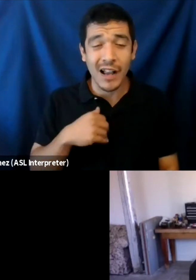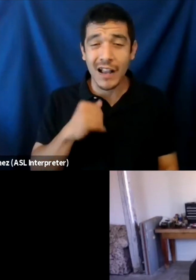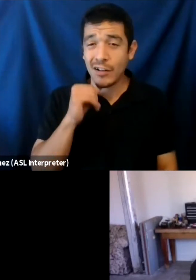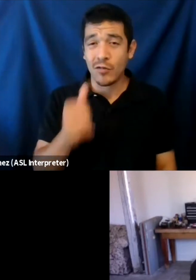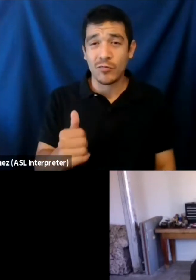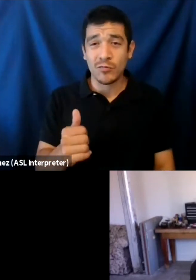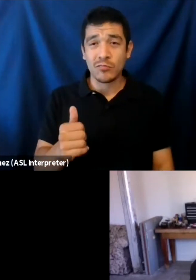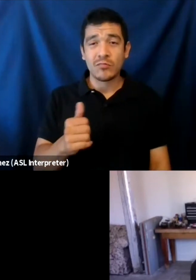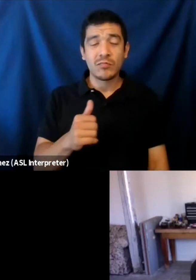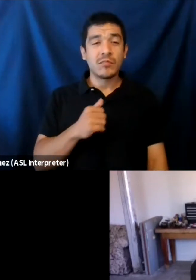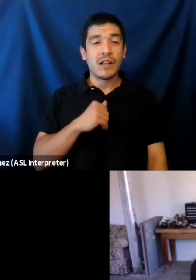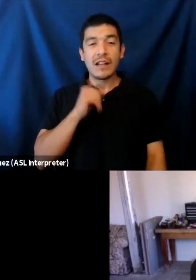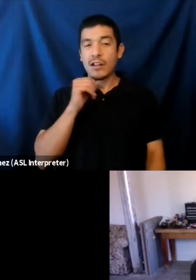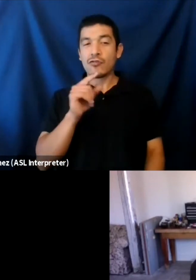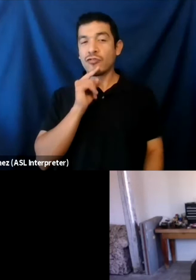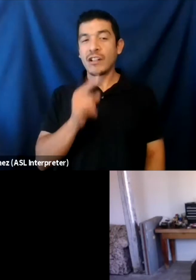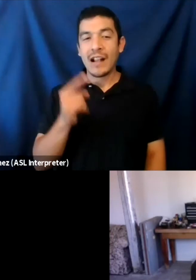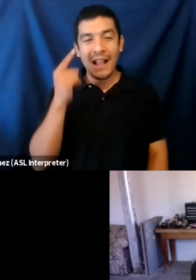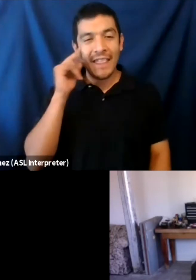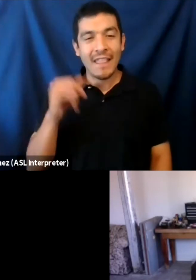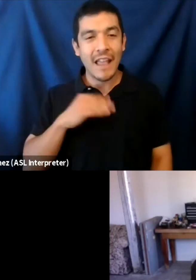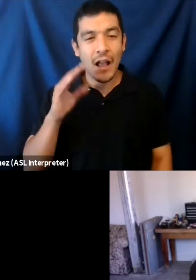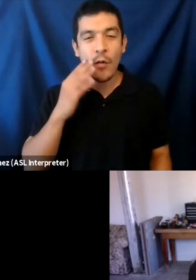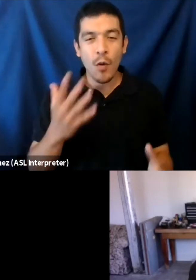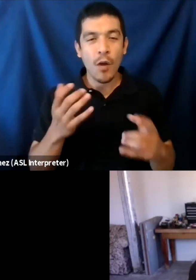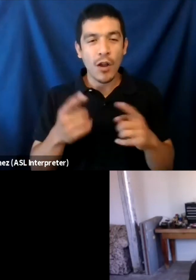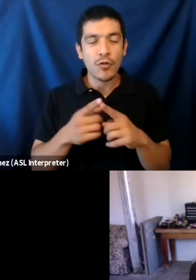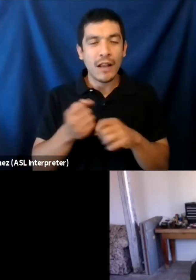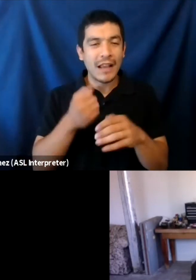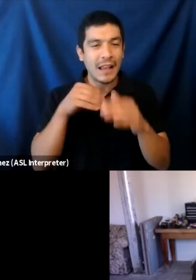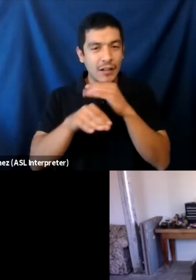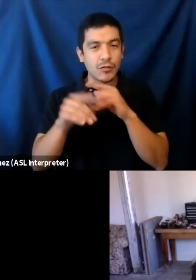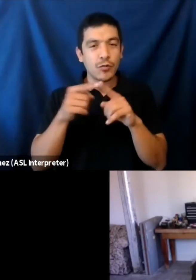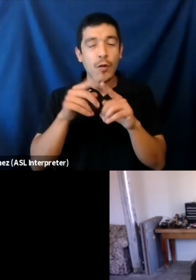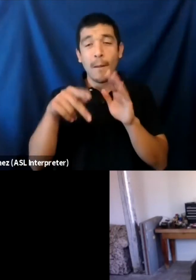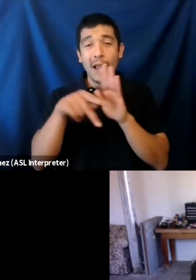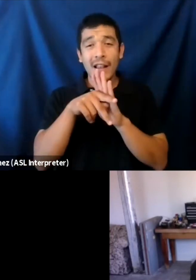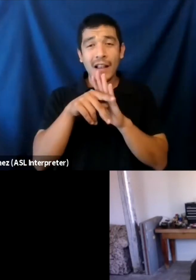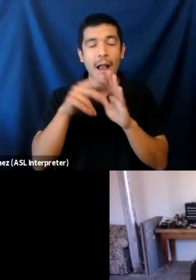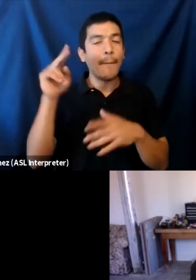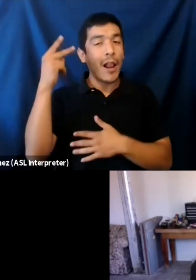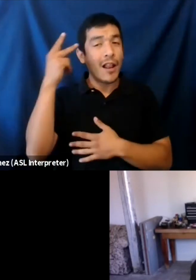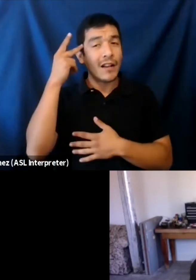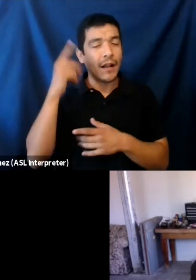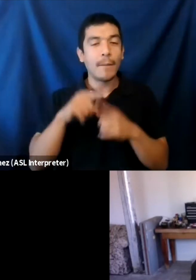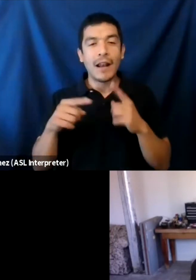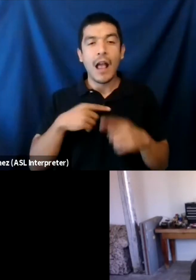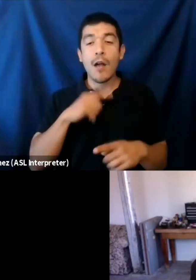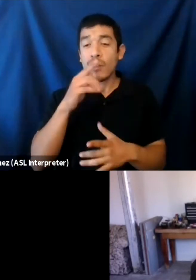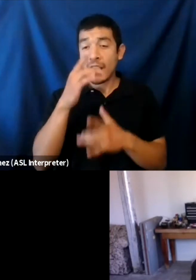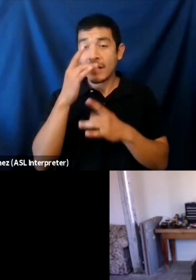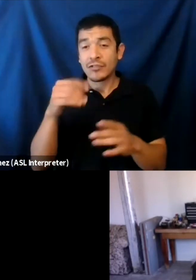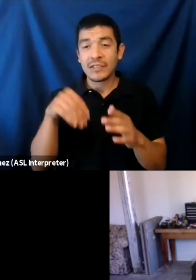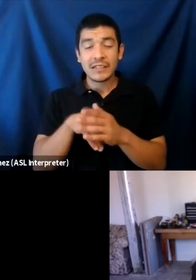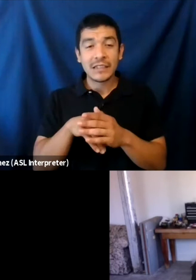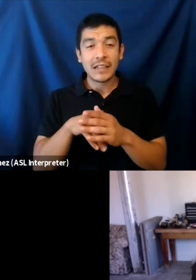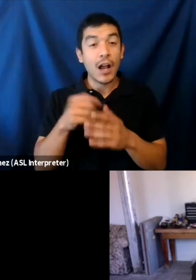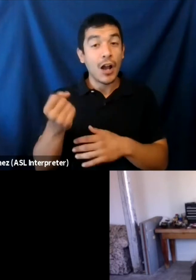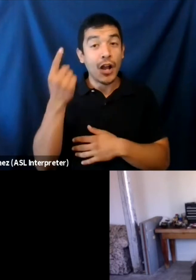I didn't really think that I'd wanna get into politics, but I think I want, I'm really interested in understanding how things work